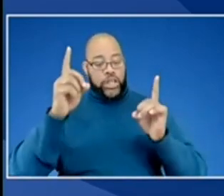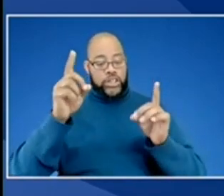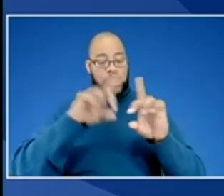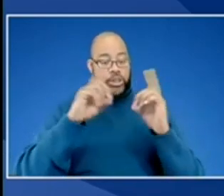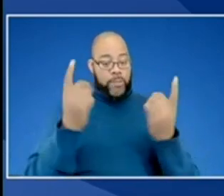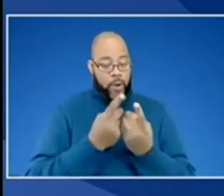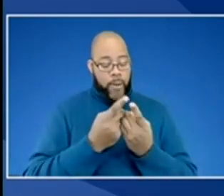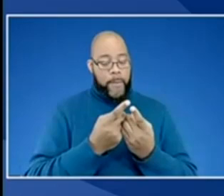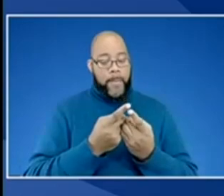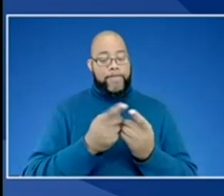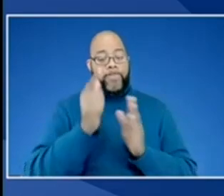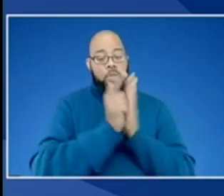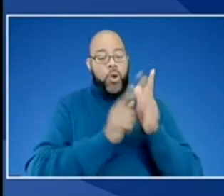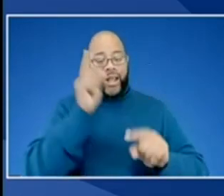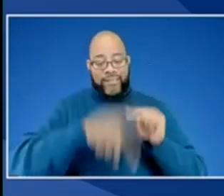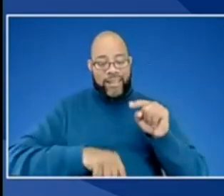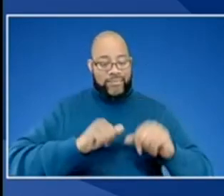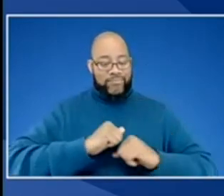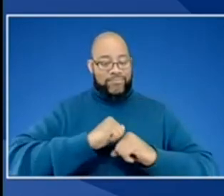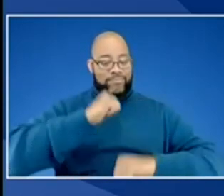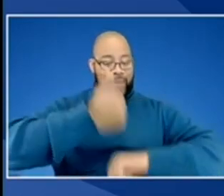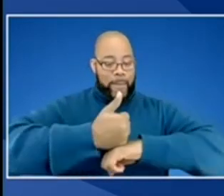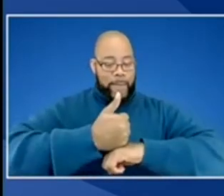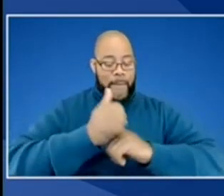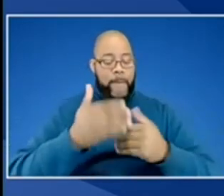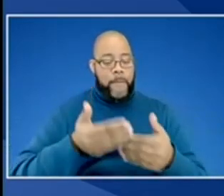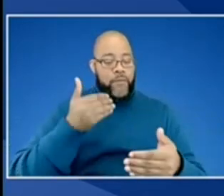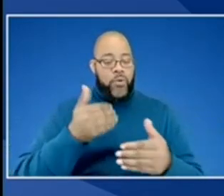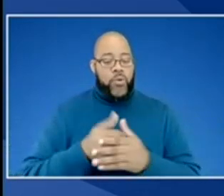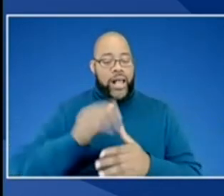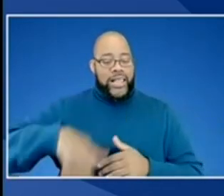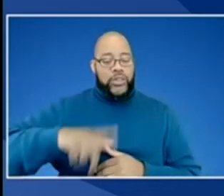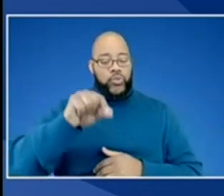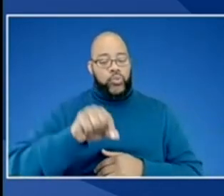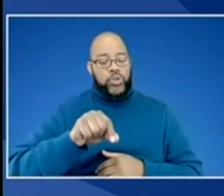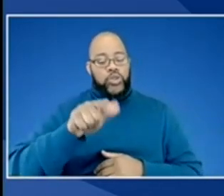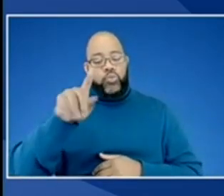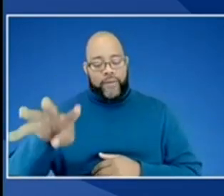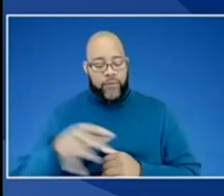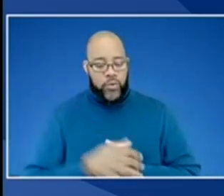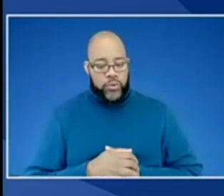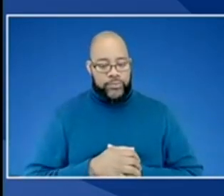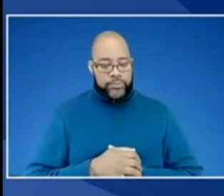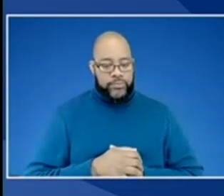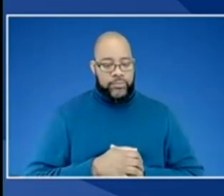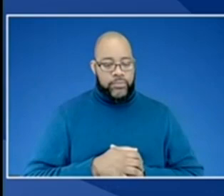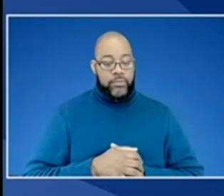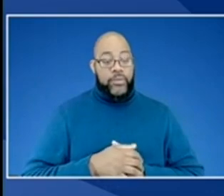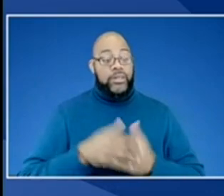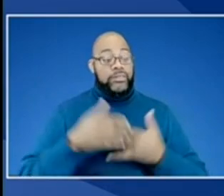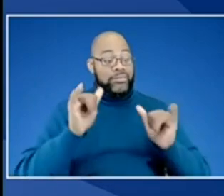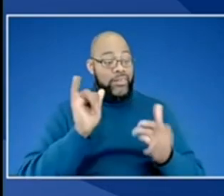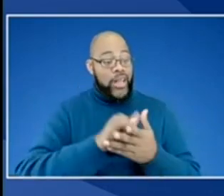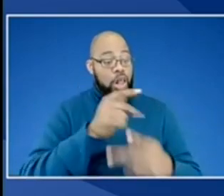law cannot be implemented before late 2024. Meanwhile, these loans continue to